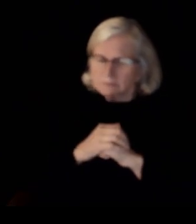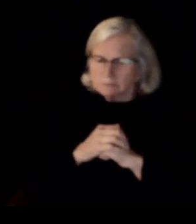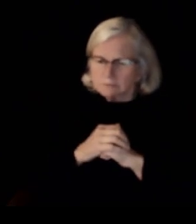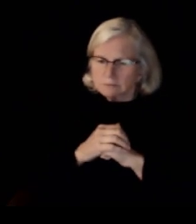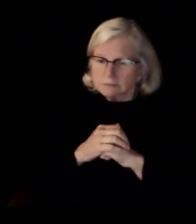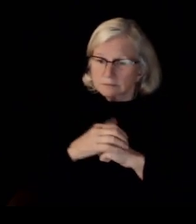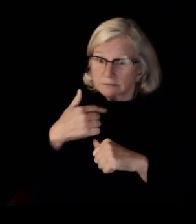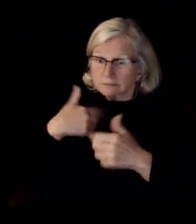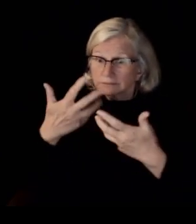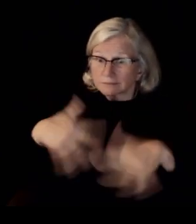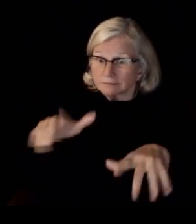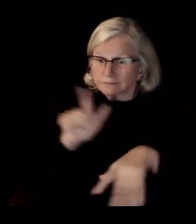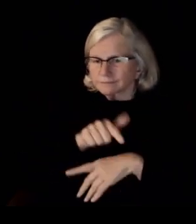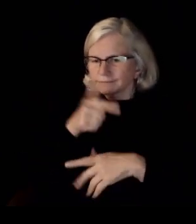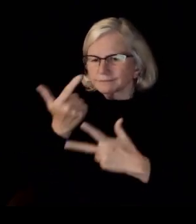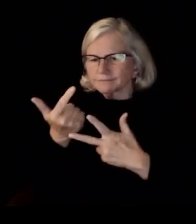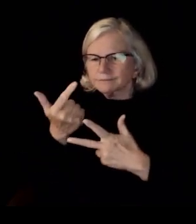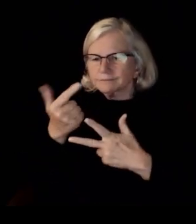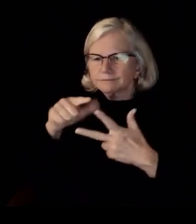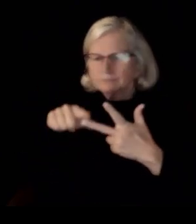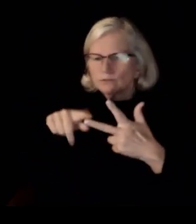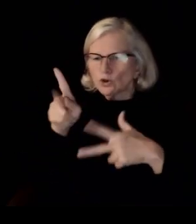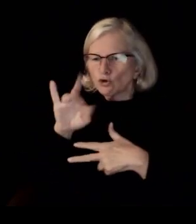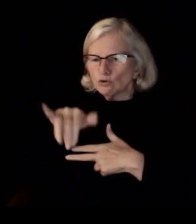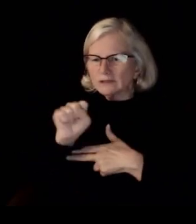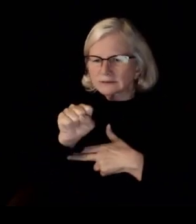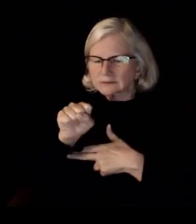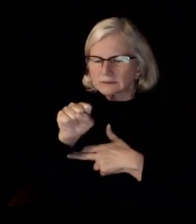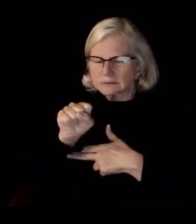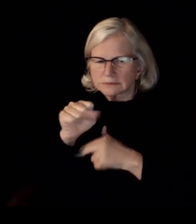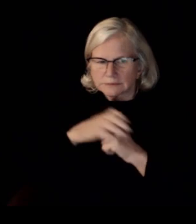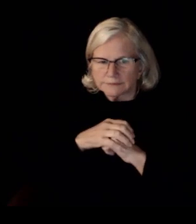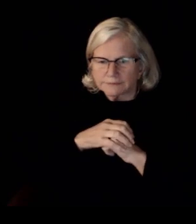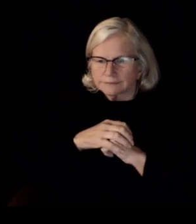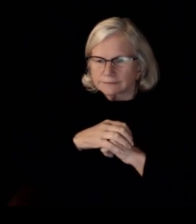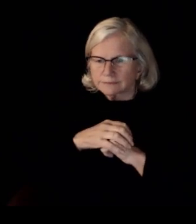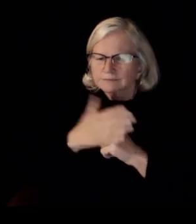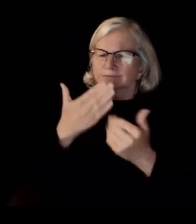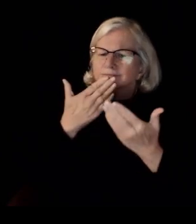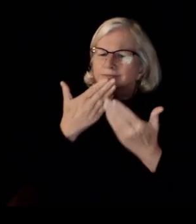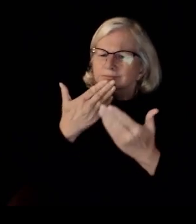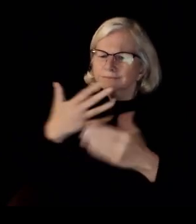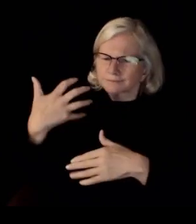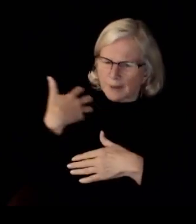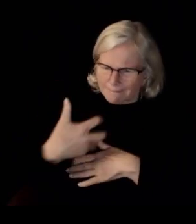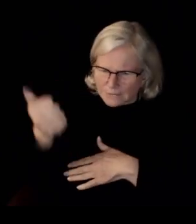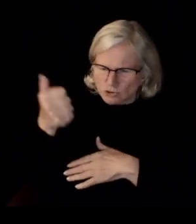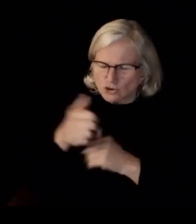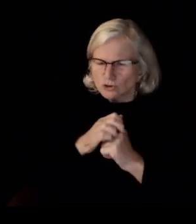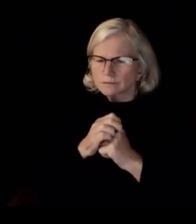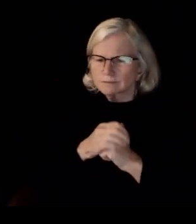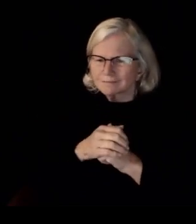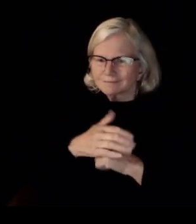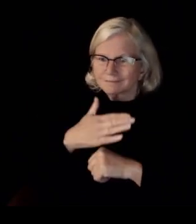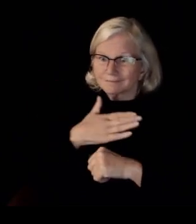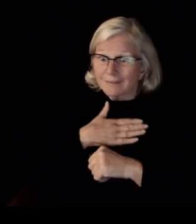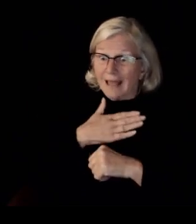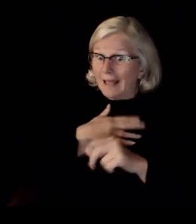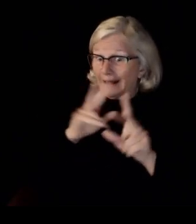Kris: Thank you Commissioner. I have a wide variety of topics that I would like to share